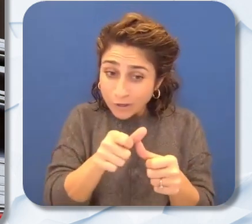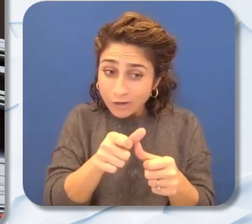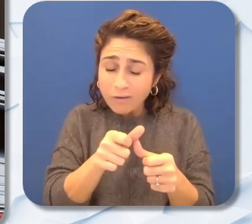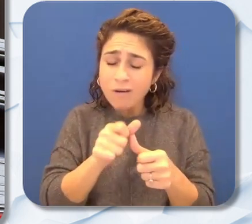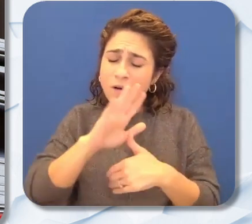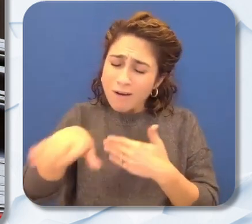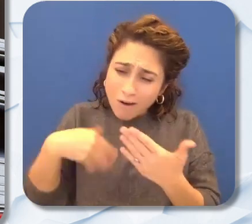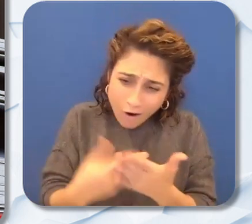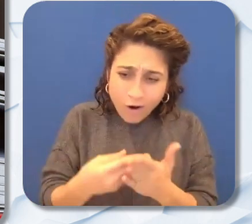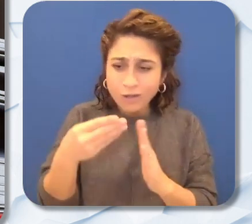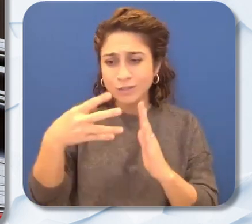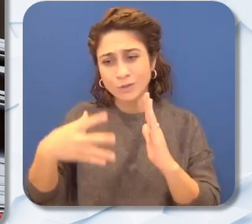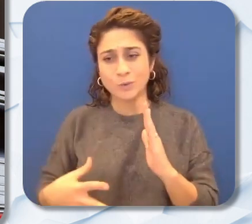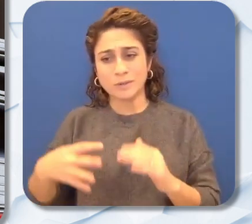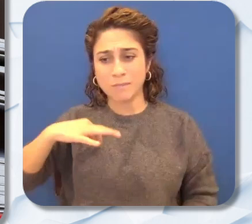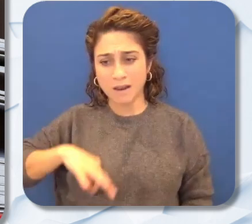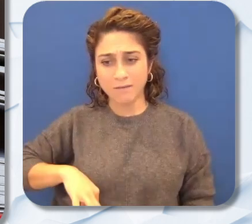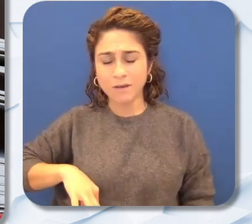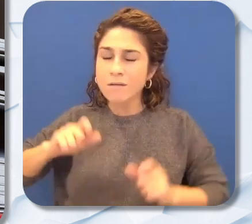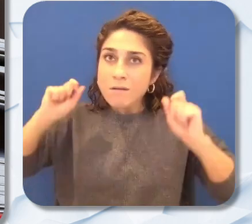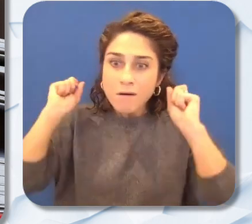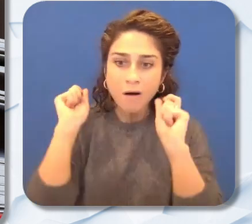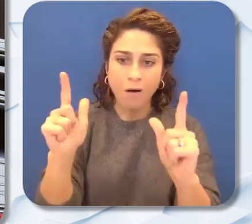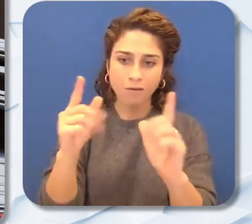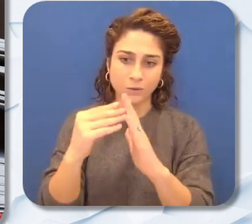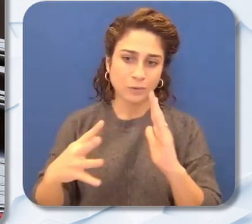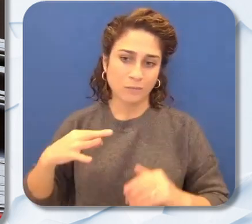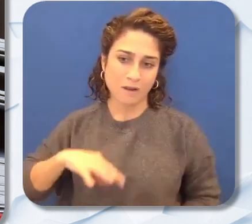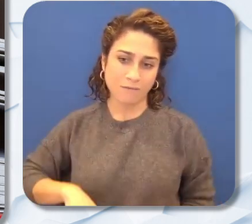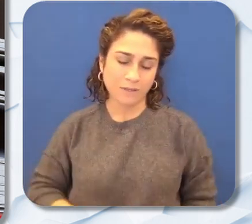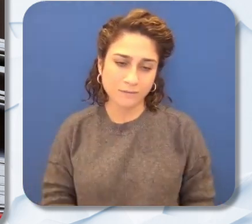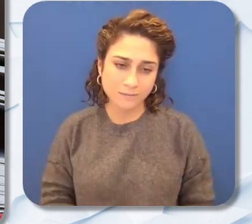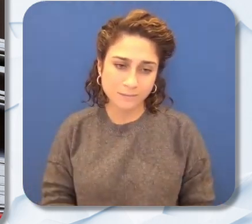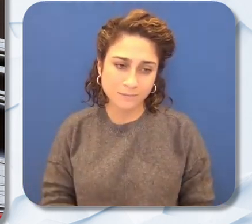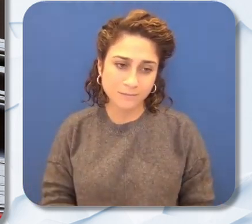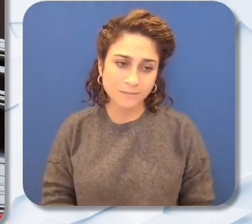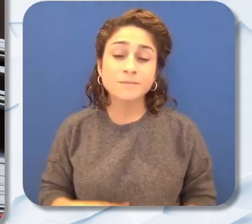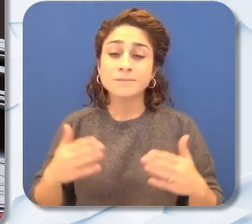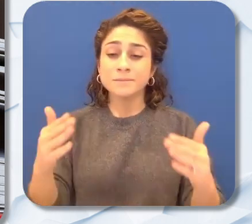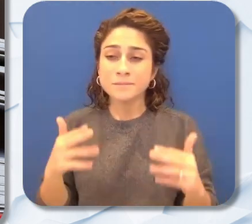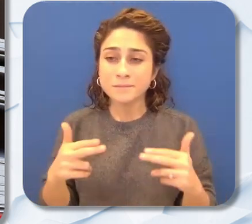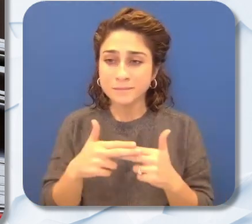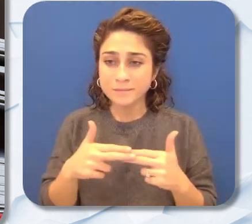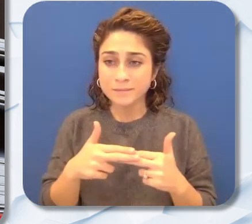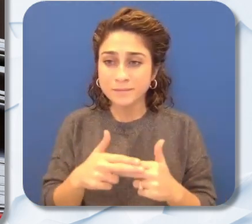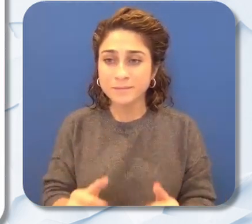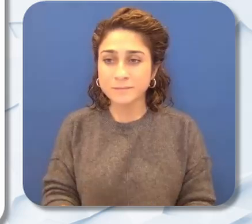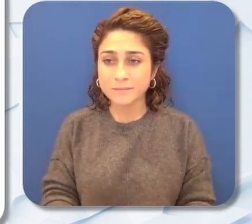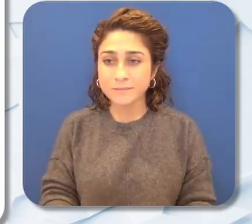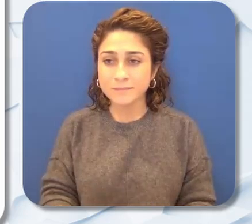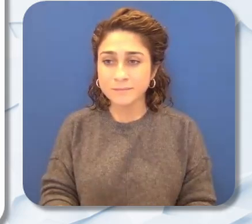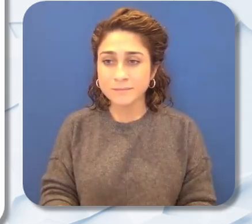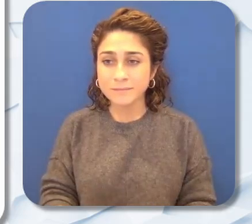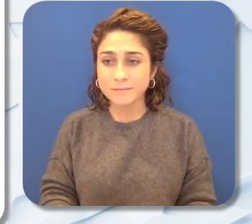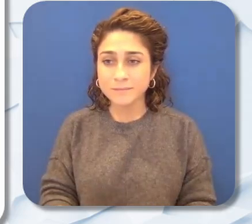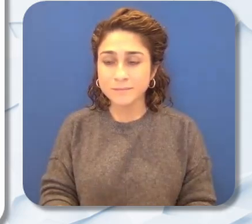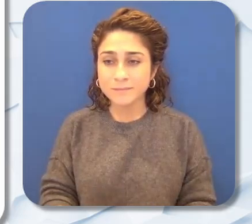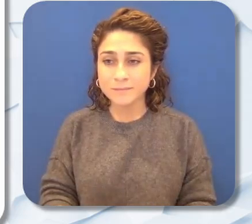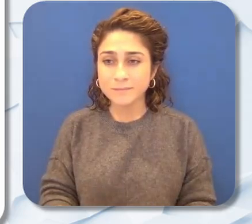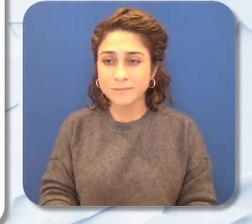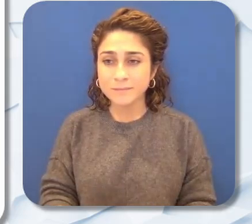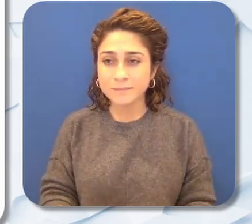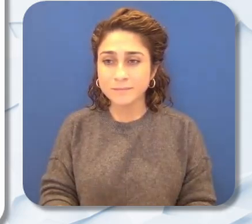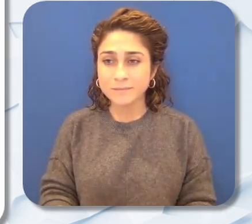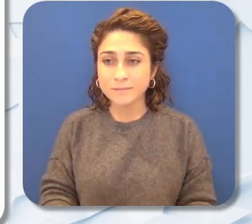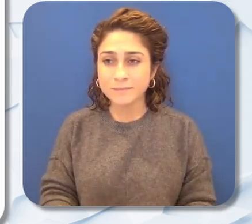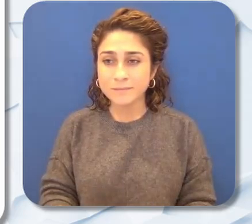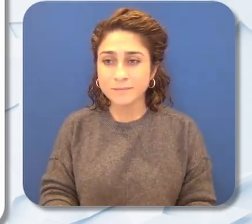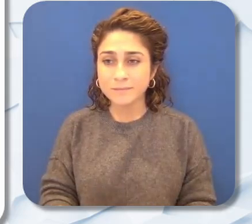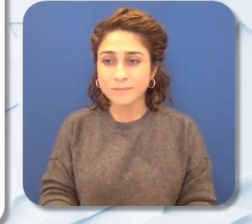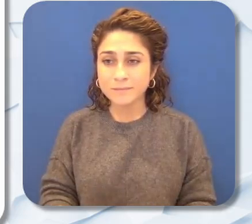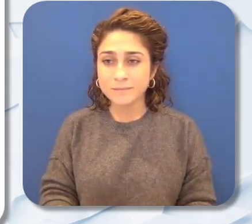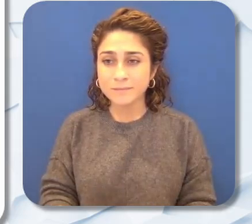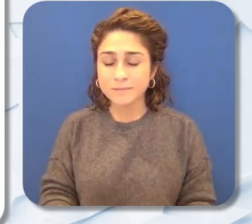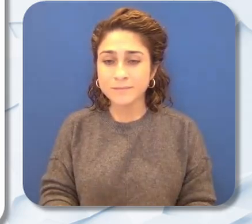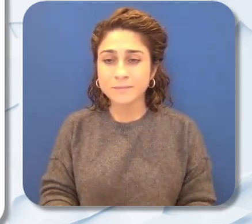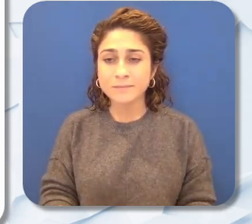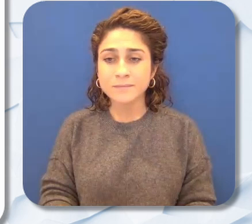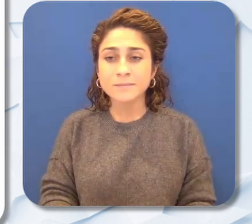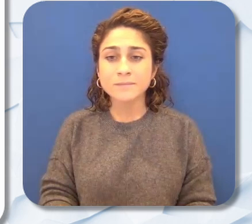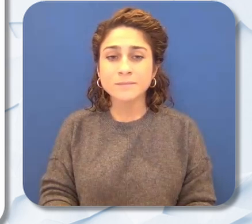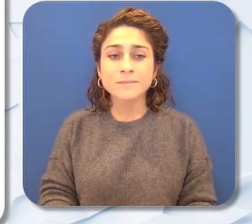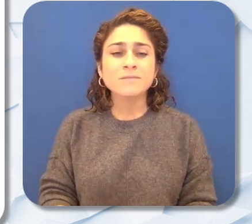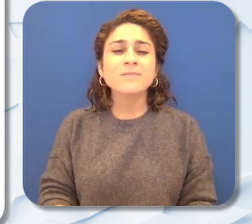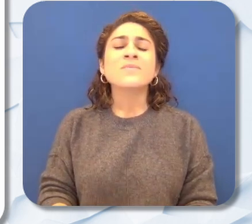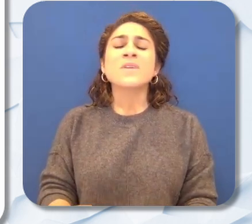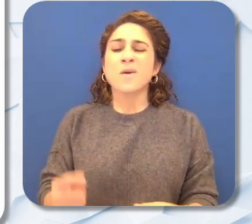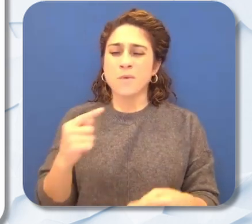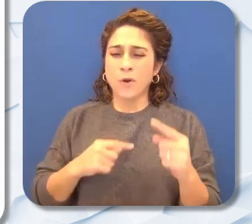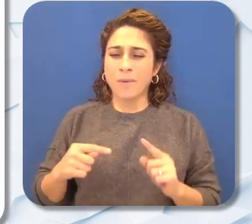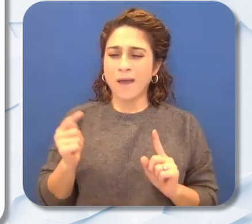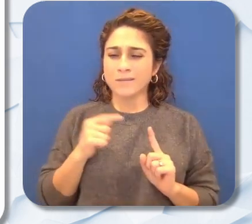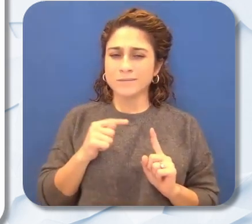educator. All do. Next slide. I want to go back to Willamina Henry. And this is something she was